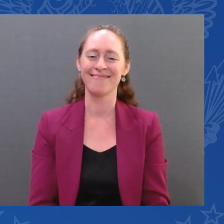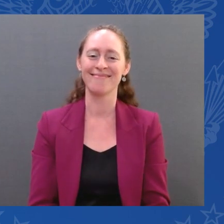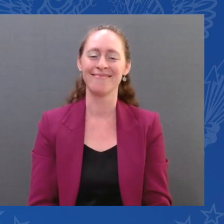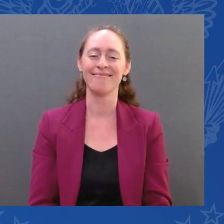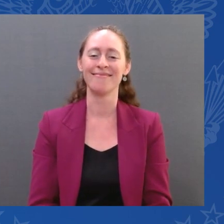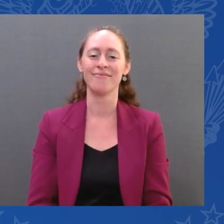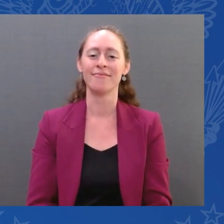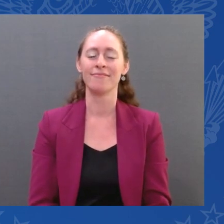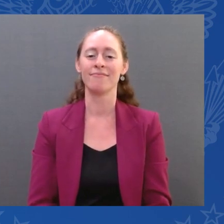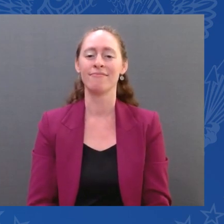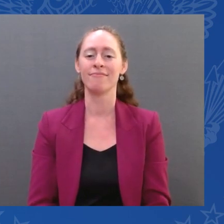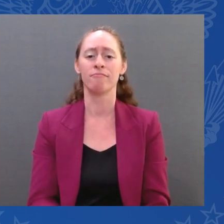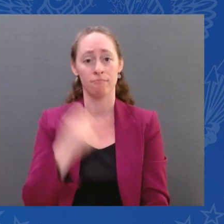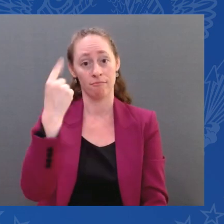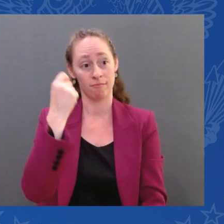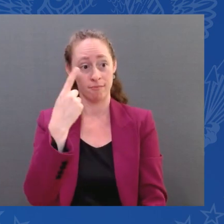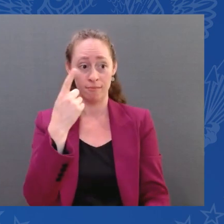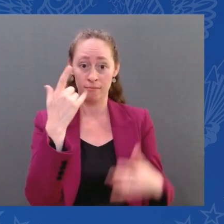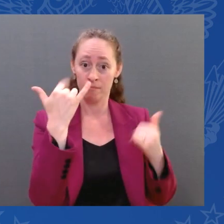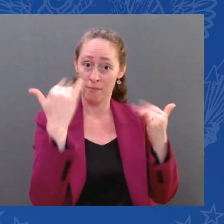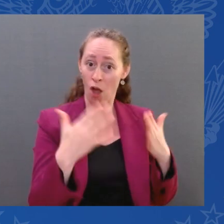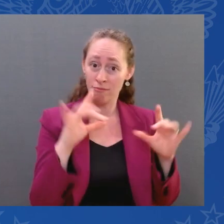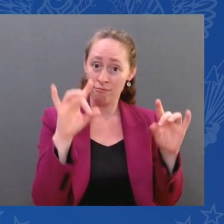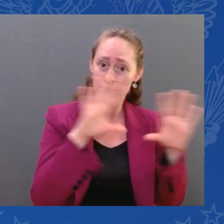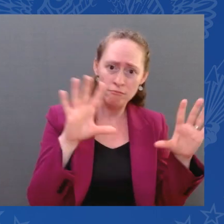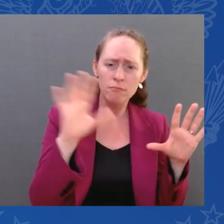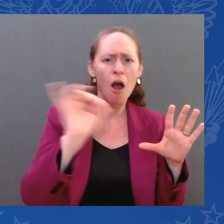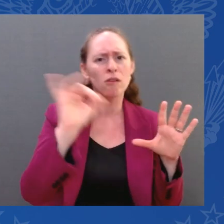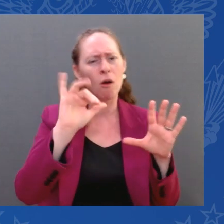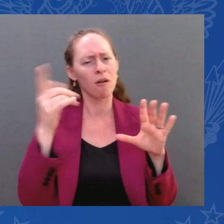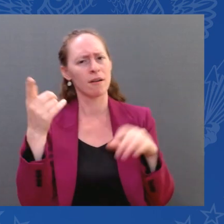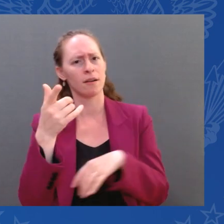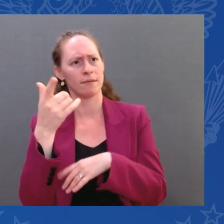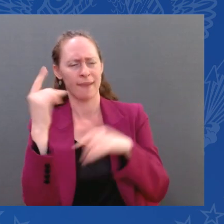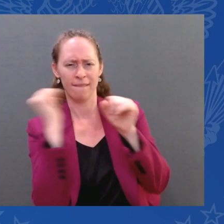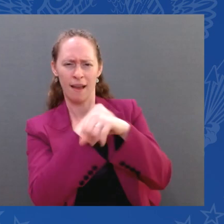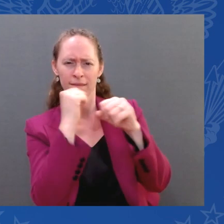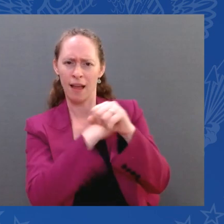a champion protecting the rights of fellow LGBTQ+ Americans.